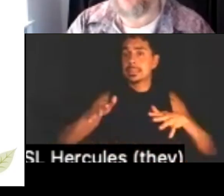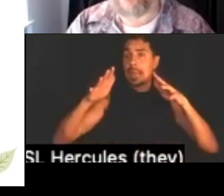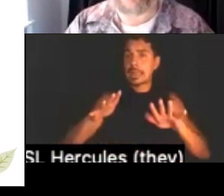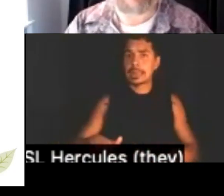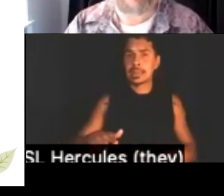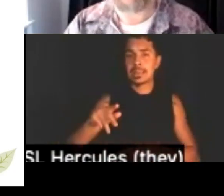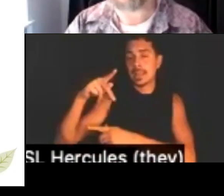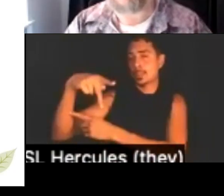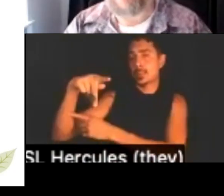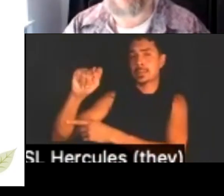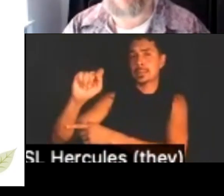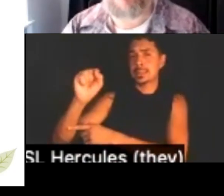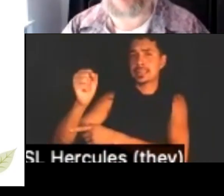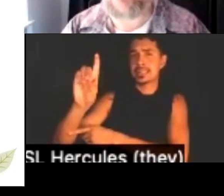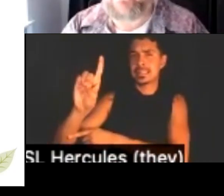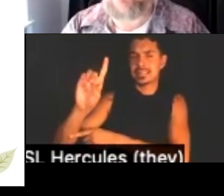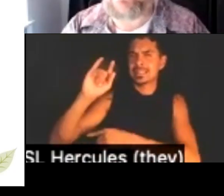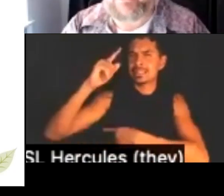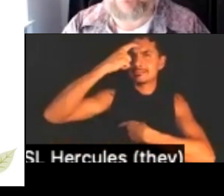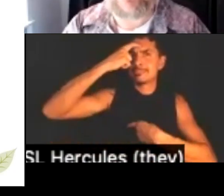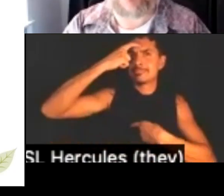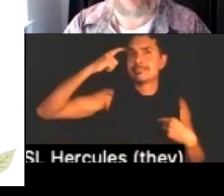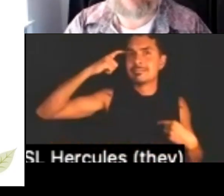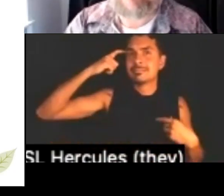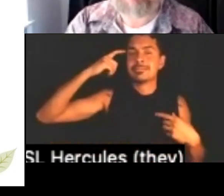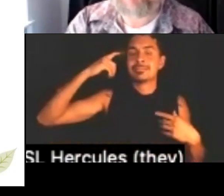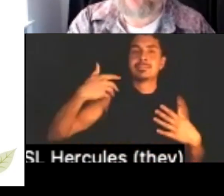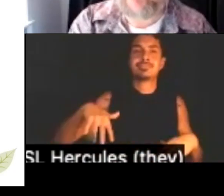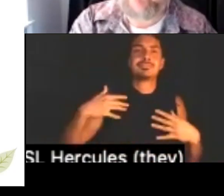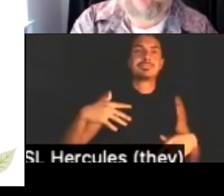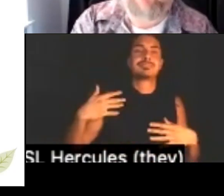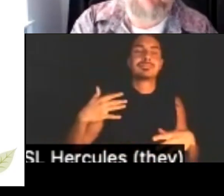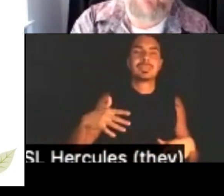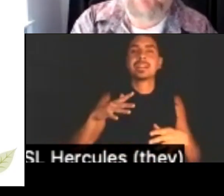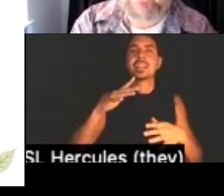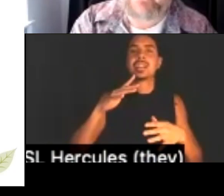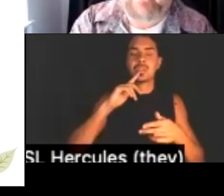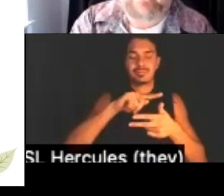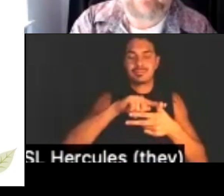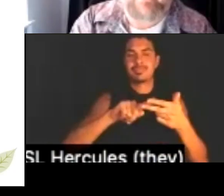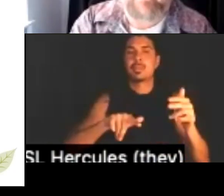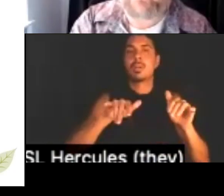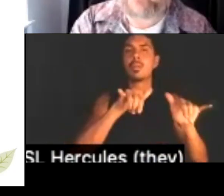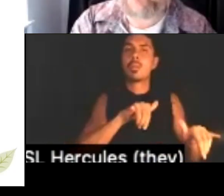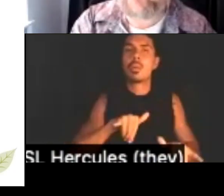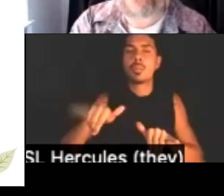so some of those common mental health challenges. We know from multiple studies that trans folks